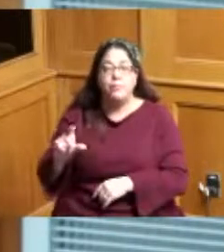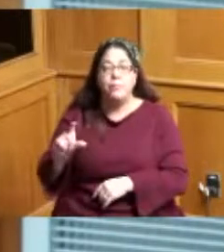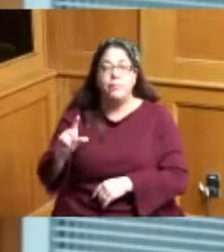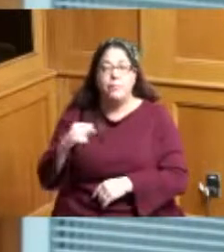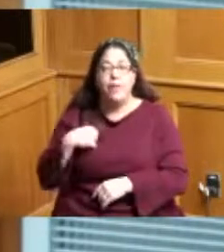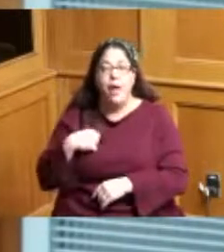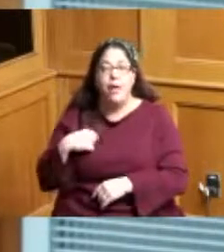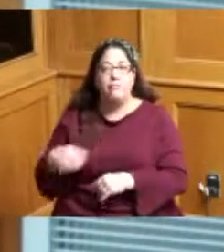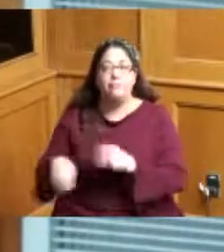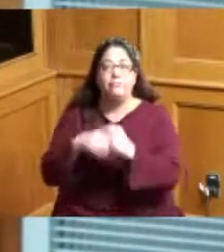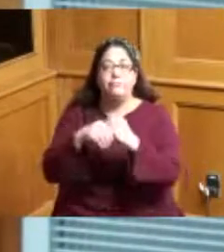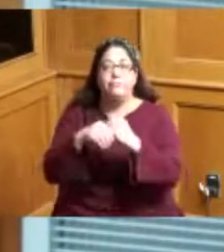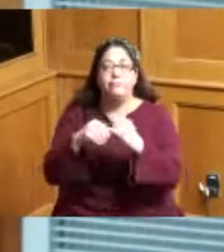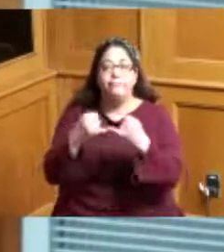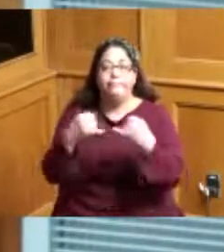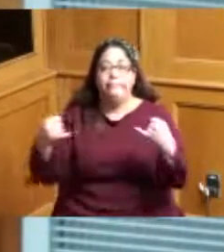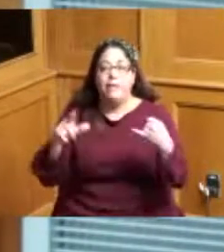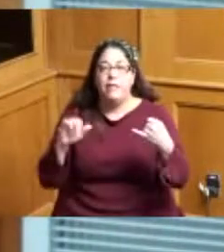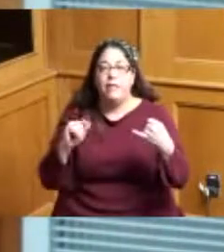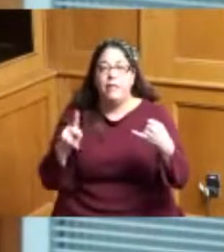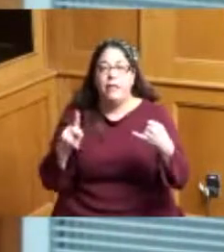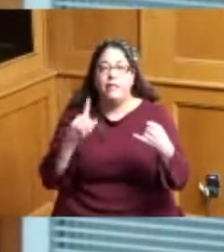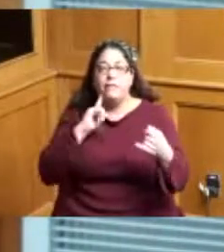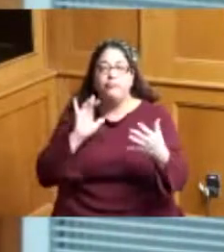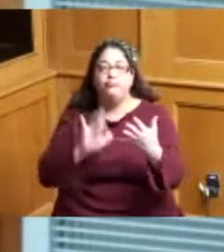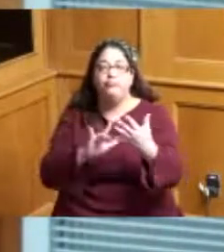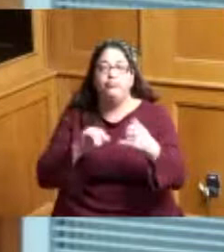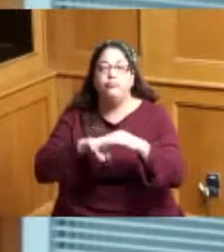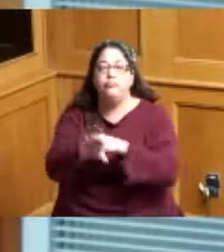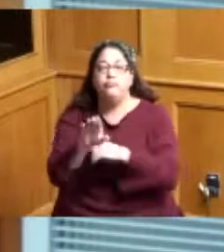county website on the tax levy committee's page for the public to attend as well